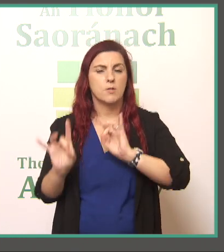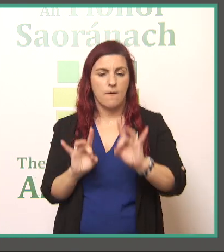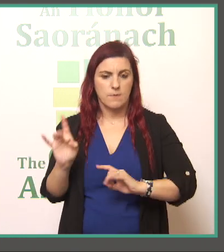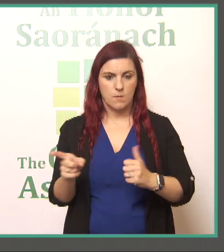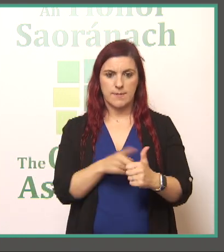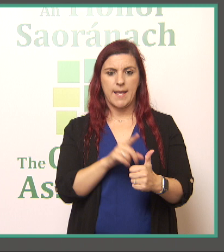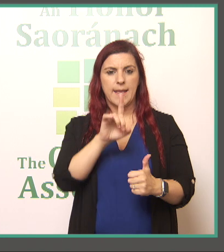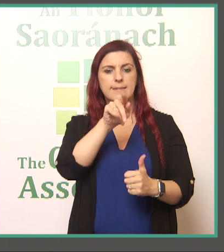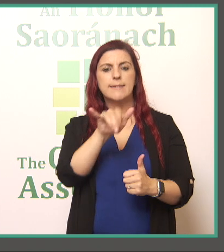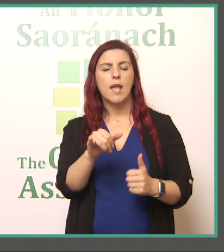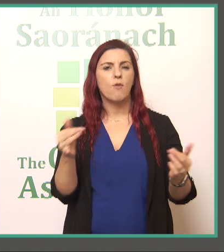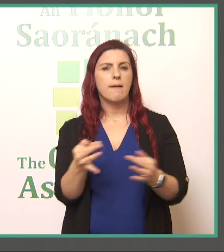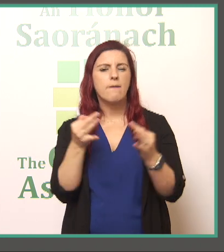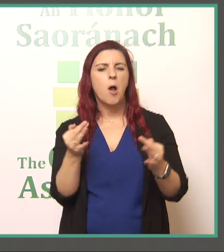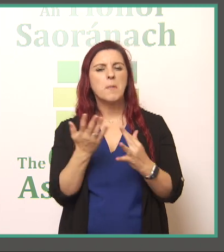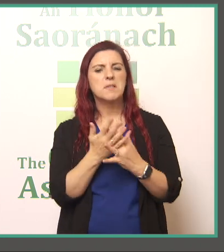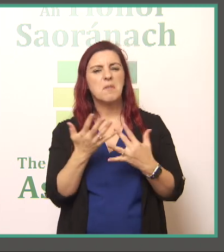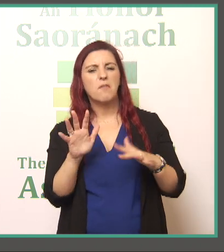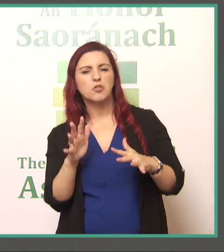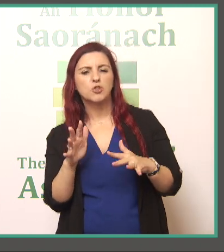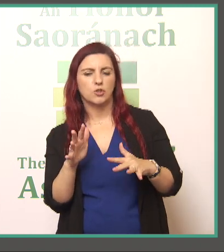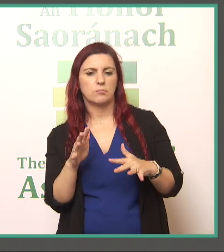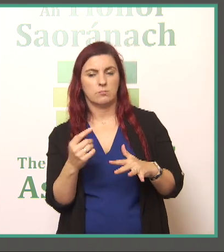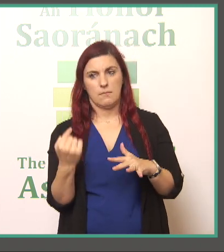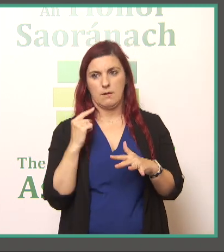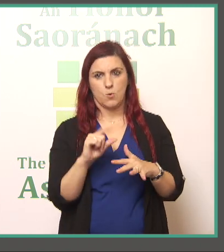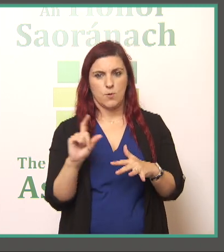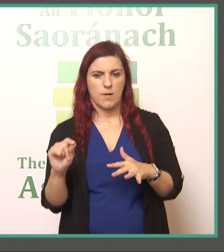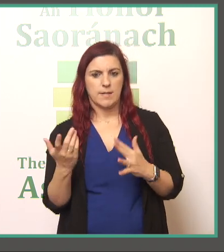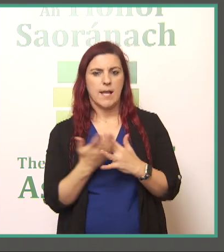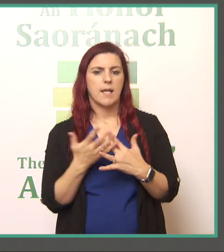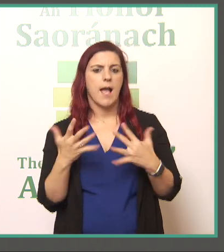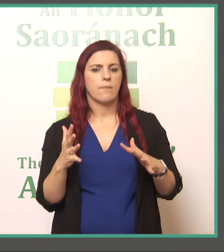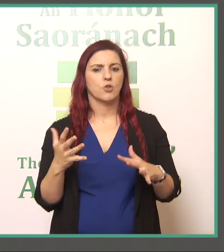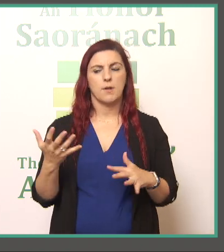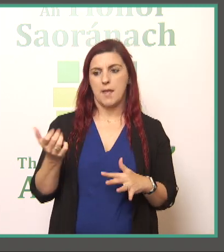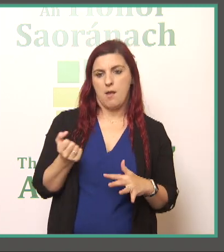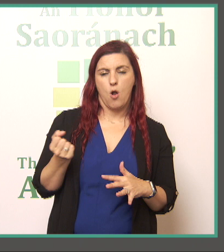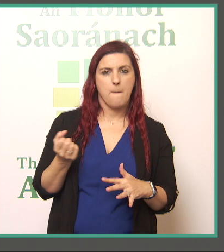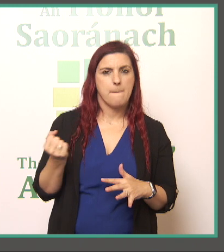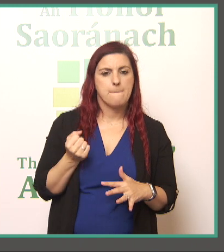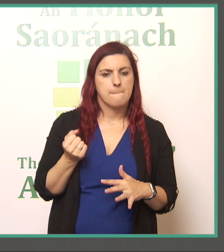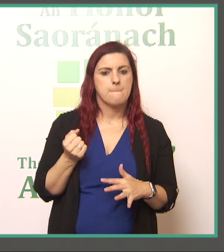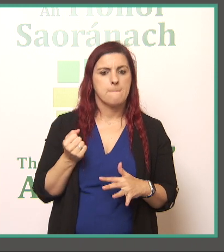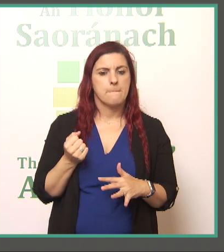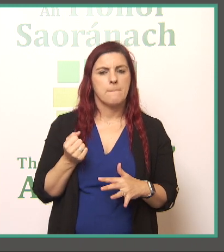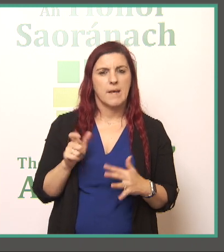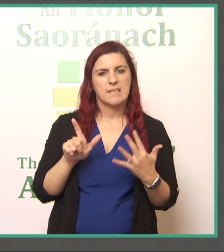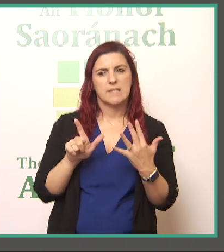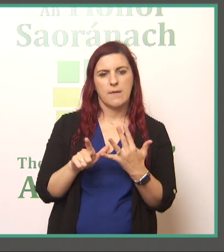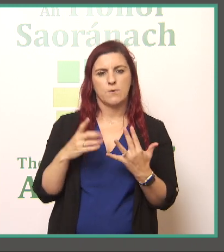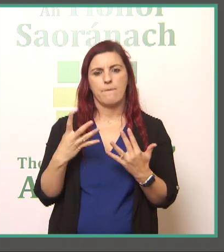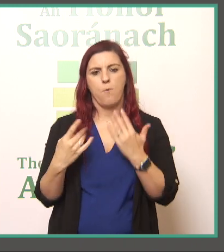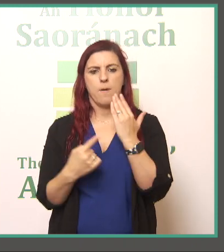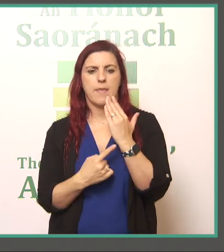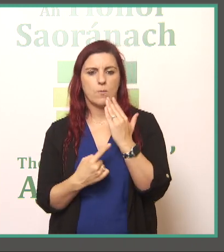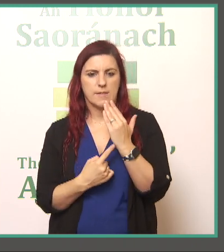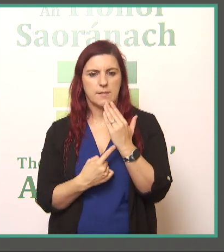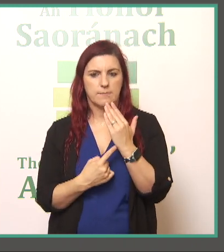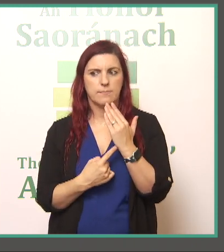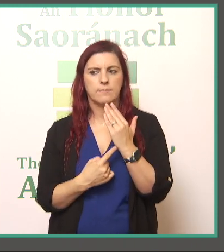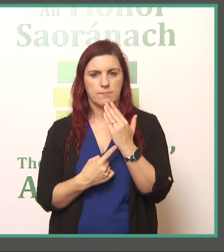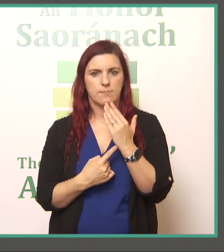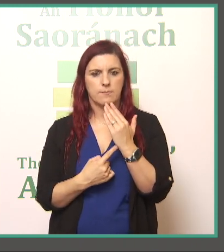on average have in 2020 had an average farming family farm income of about 74 000. however when